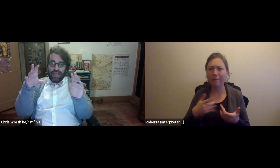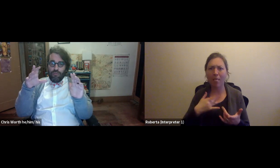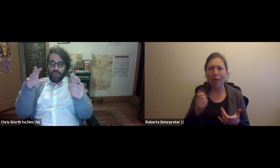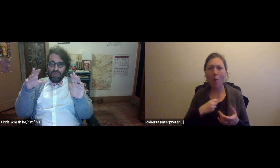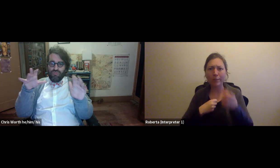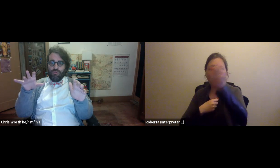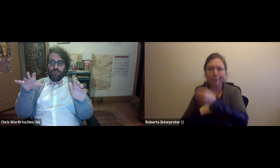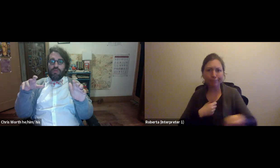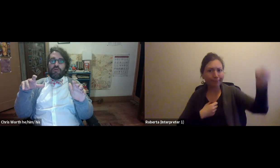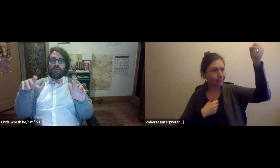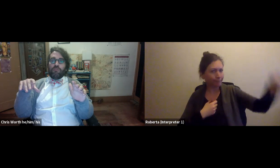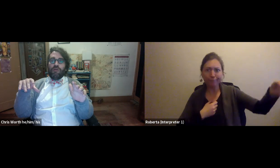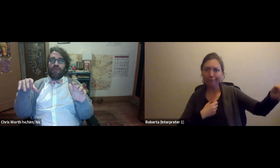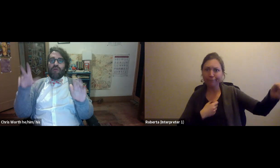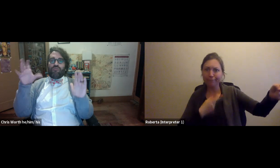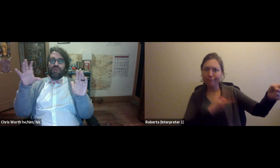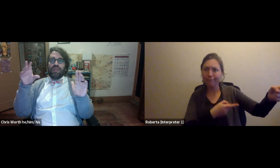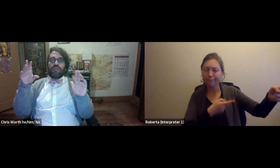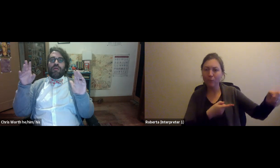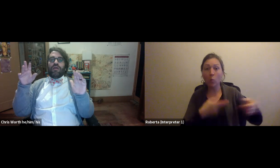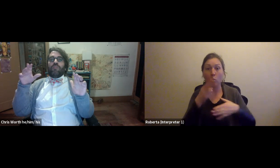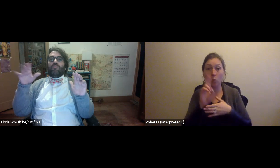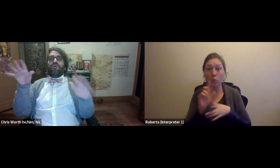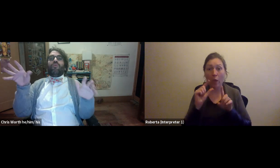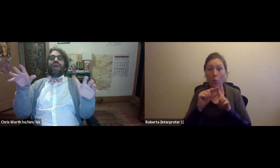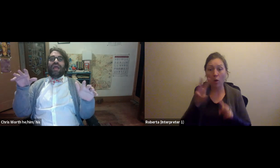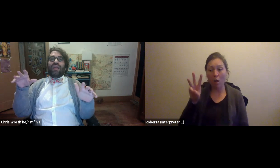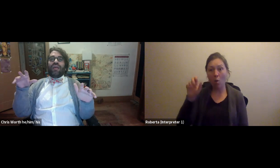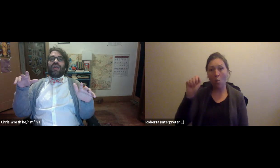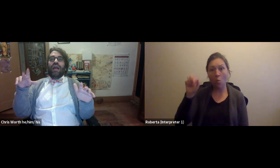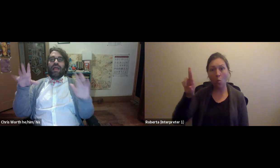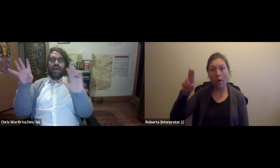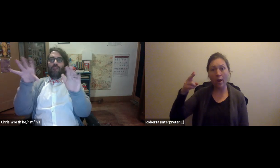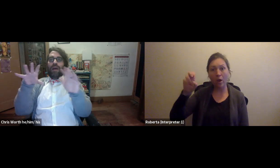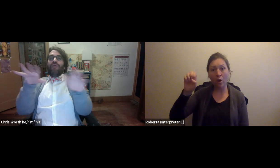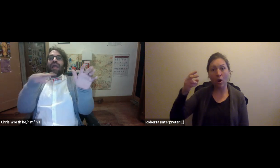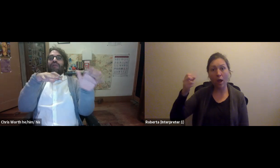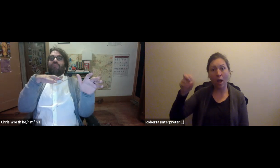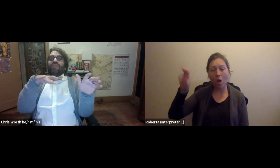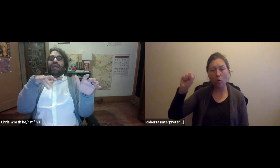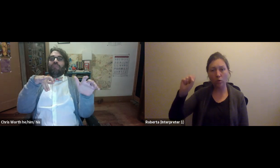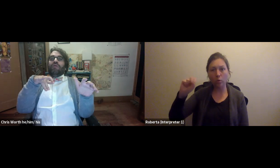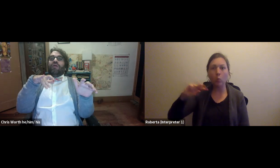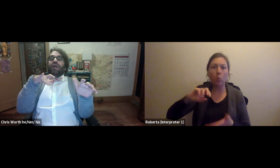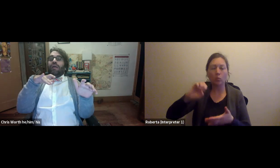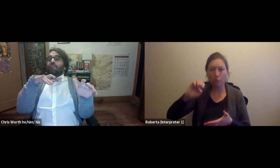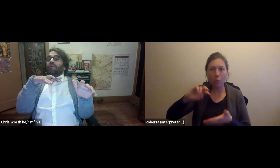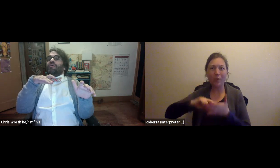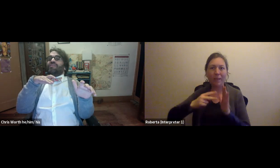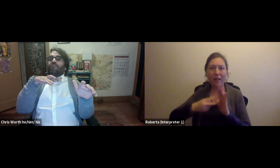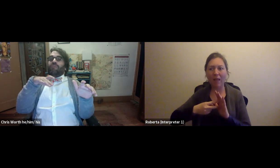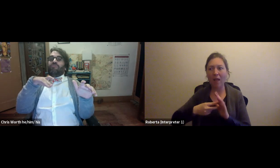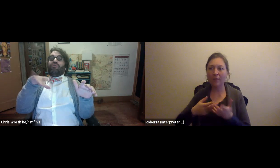When we use the word "warehoused" we mean put away. By we I don't mean that I'm self absorbed,